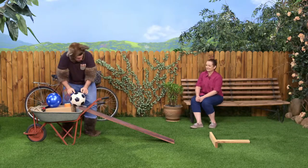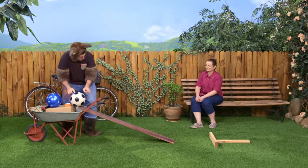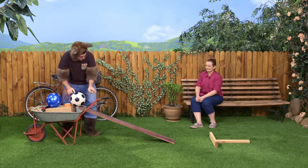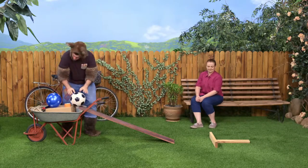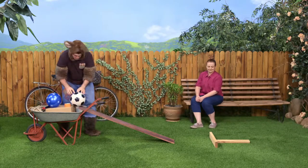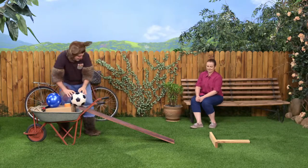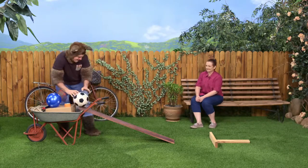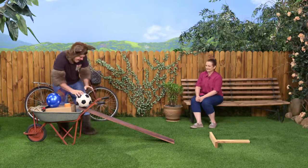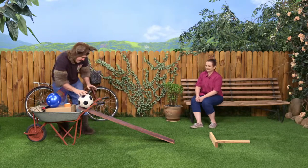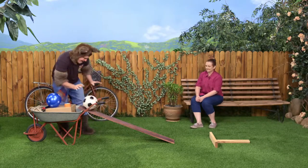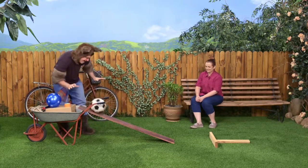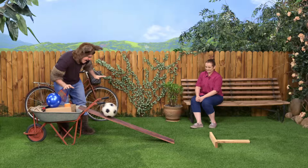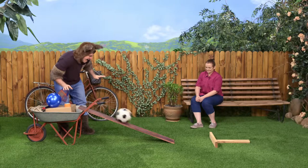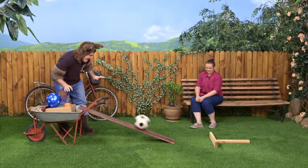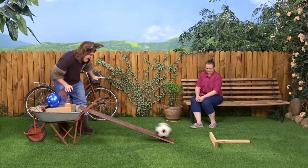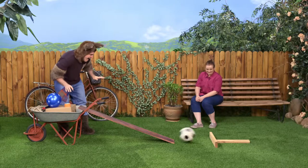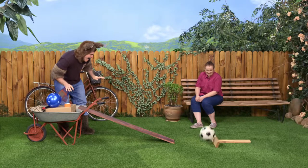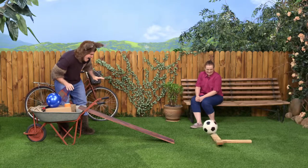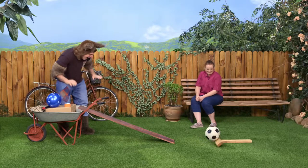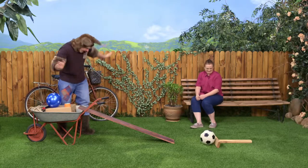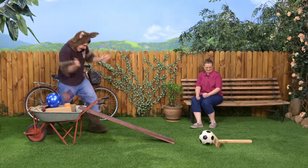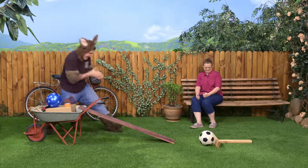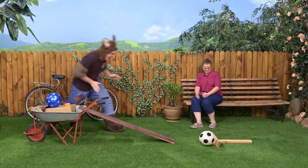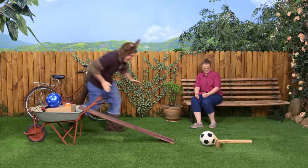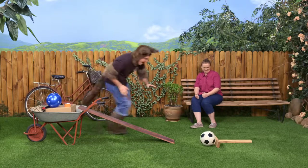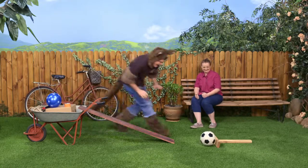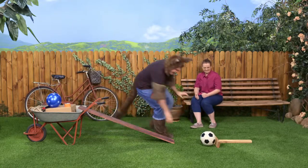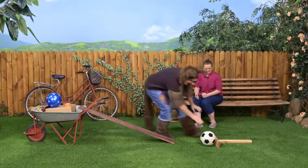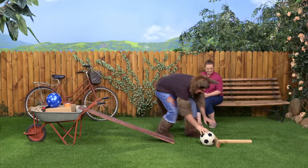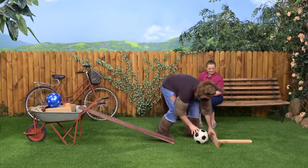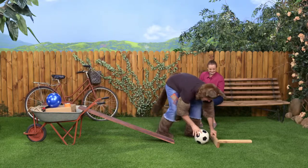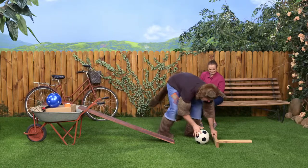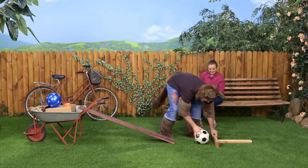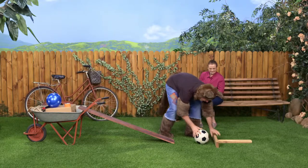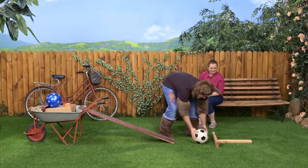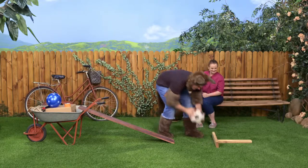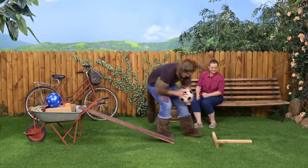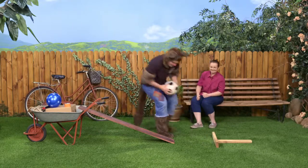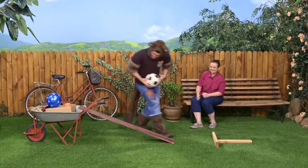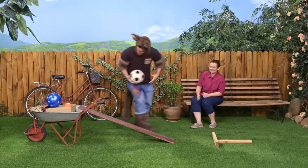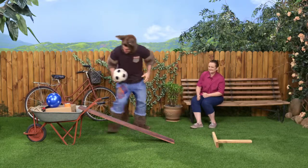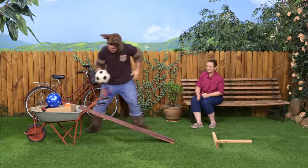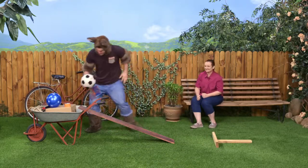This one... That... Ha-ha! Yes. Right.